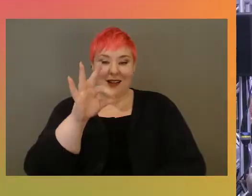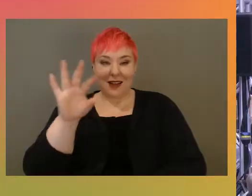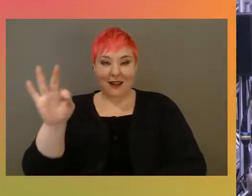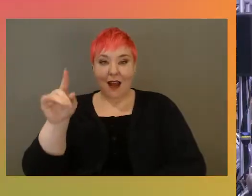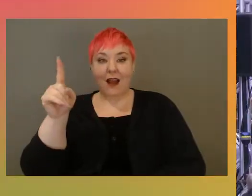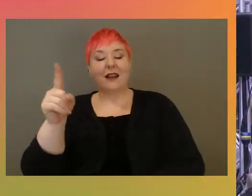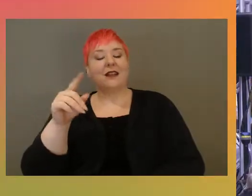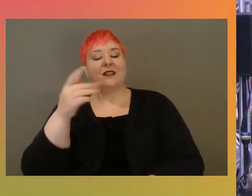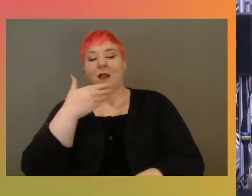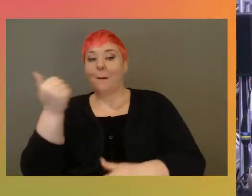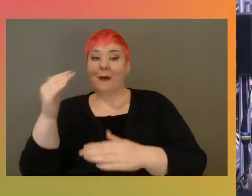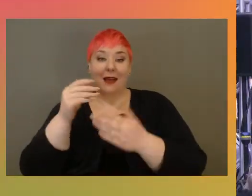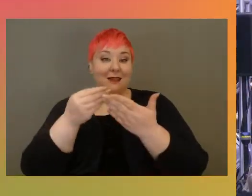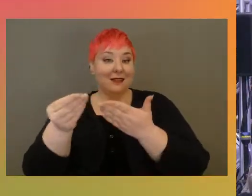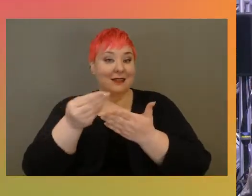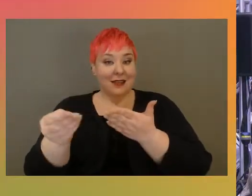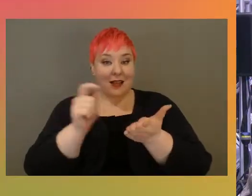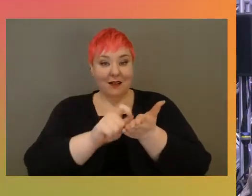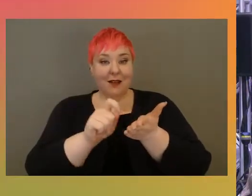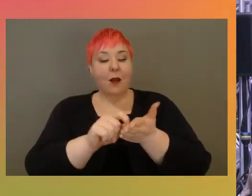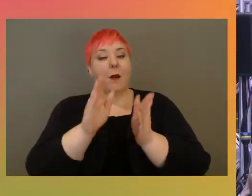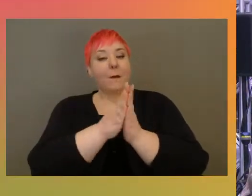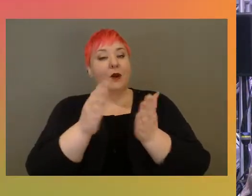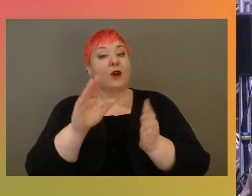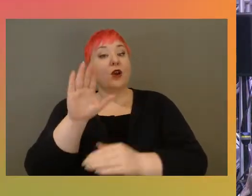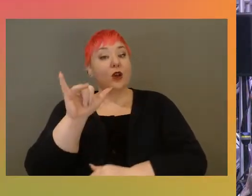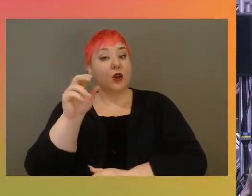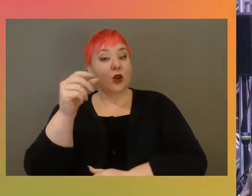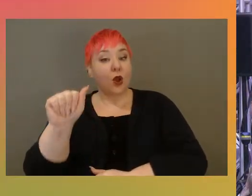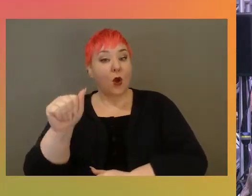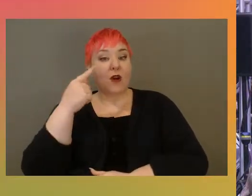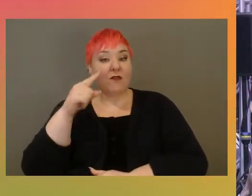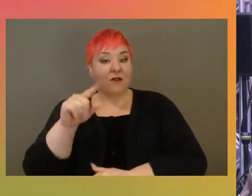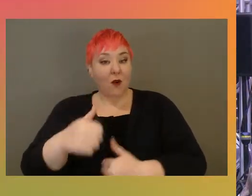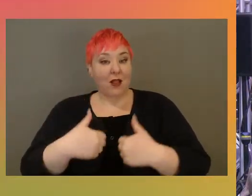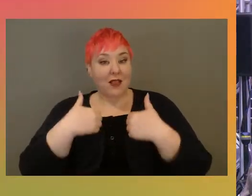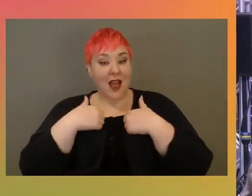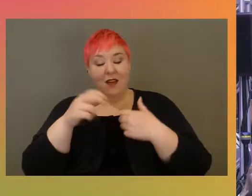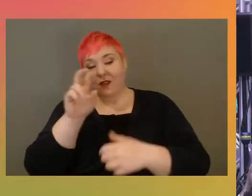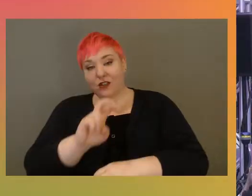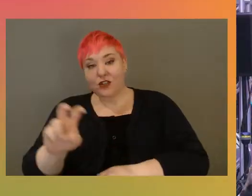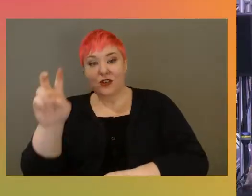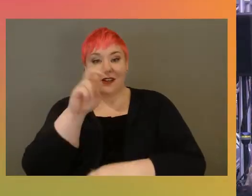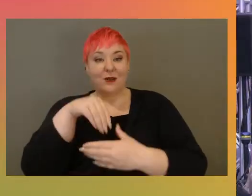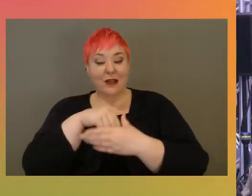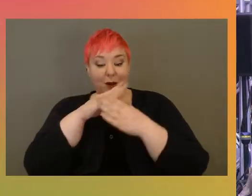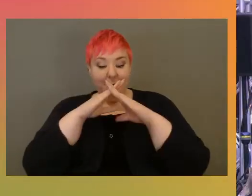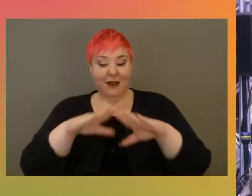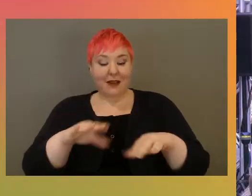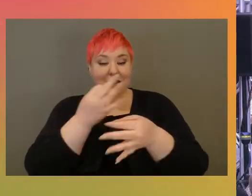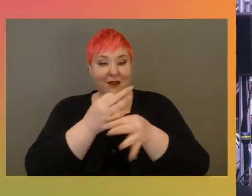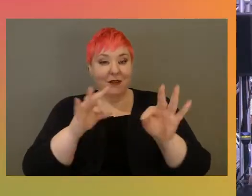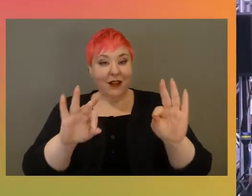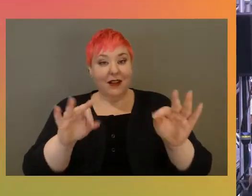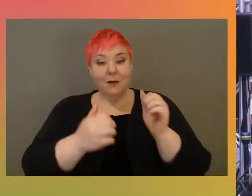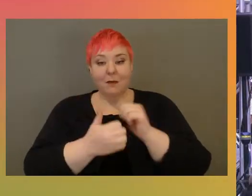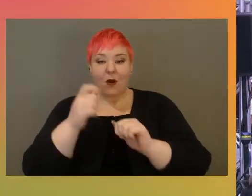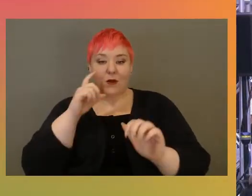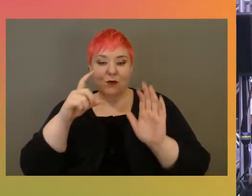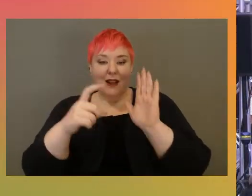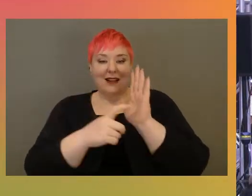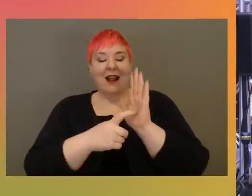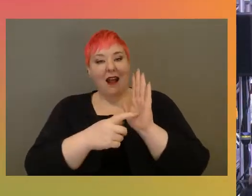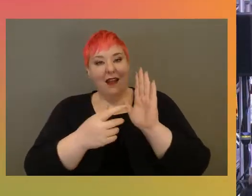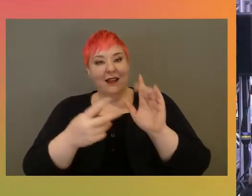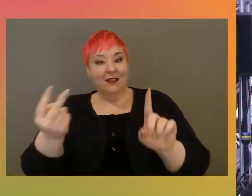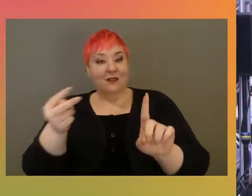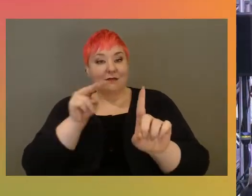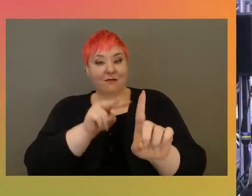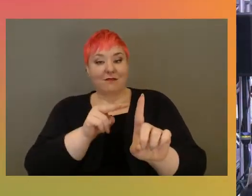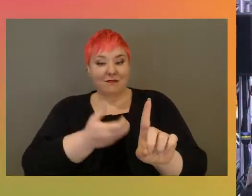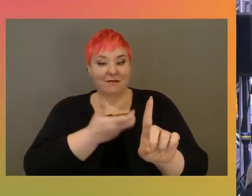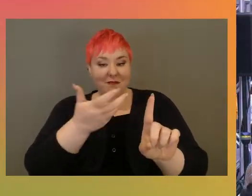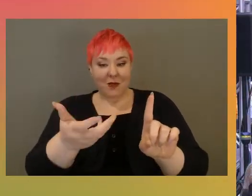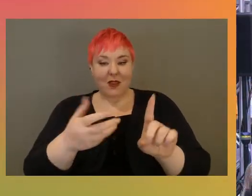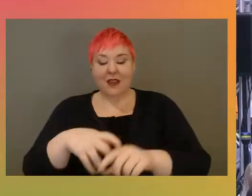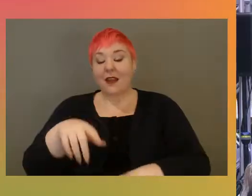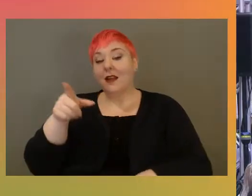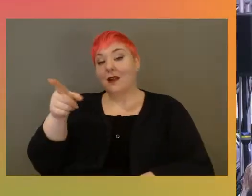PROGRAM IN 1998.